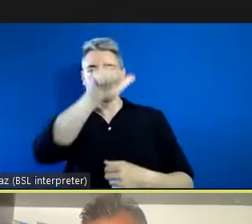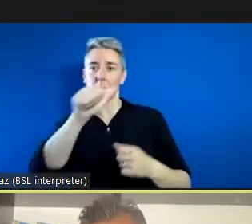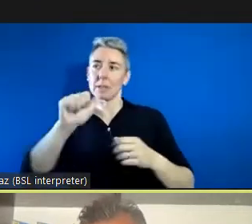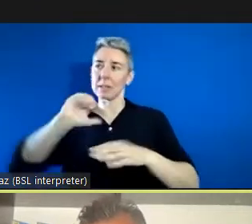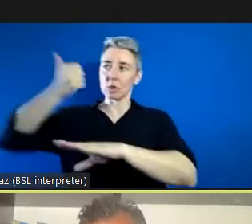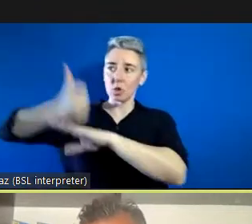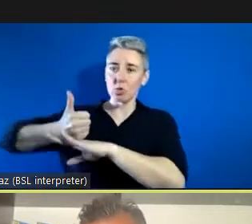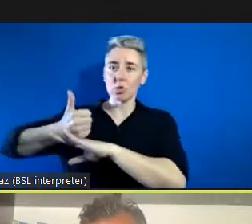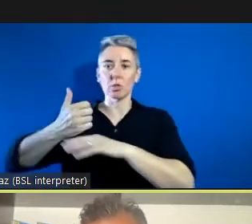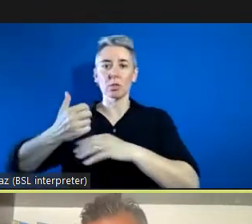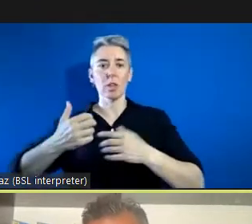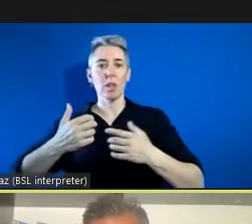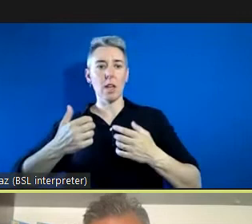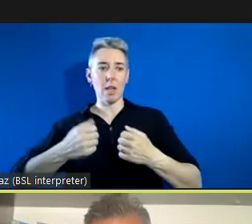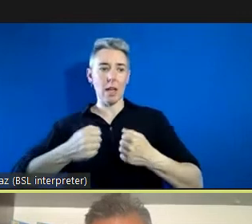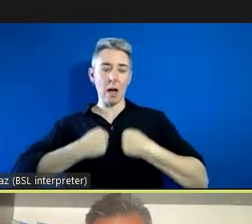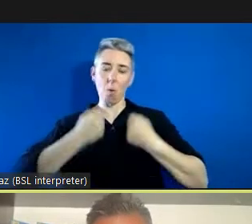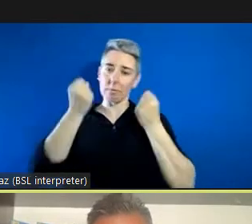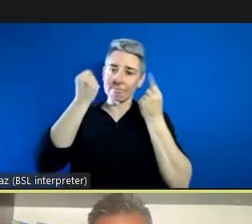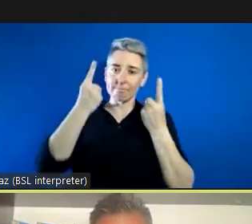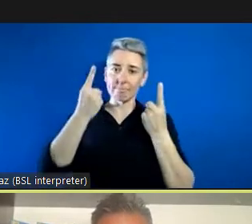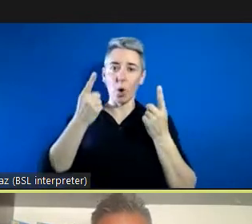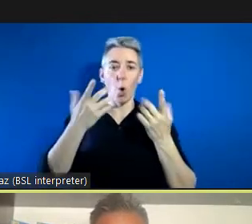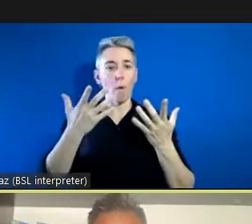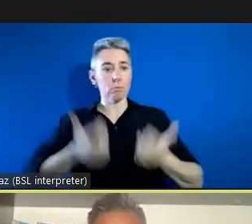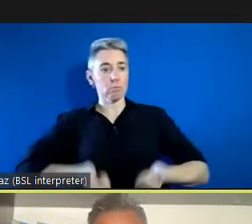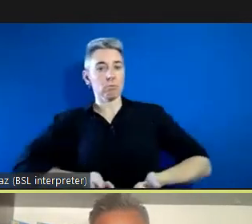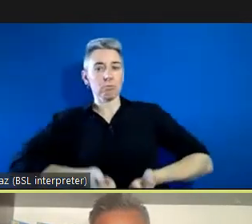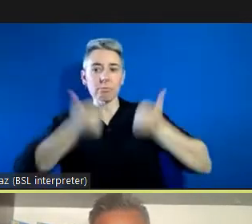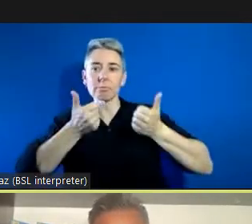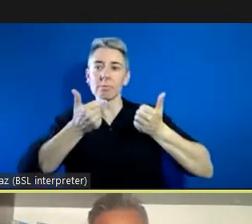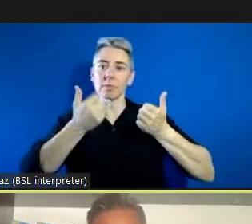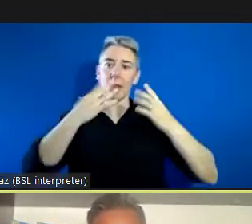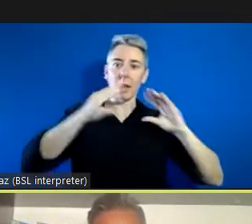view their understanding of what is a meaningful education and what isn't. And